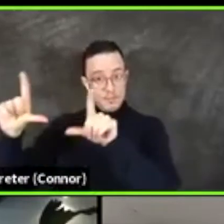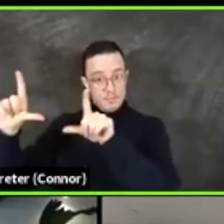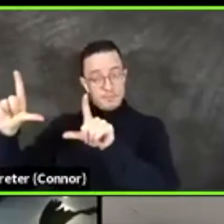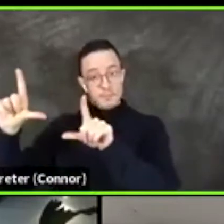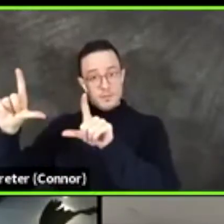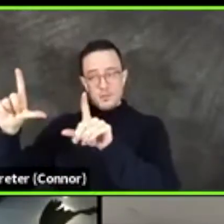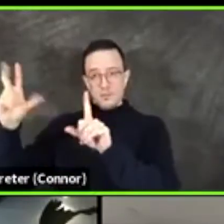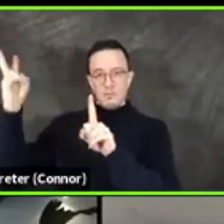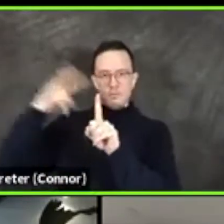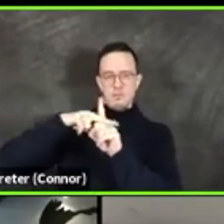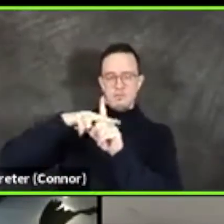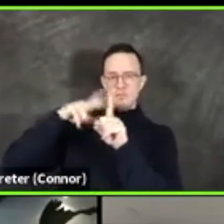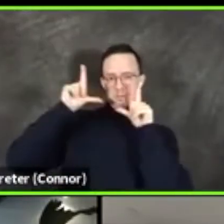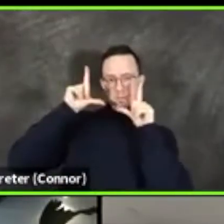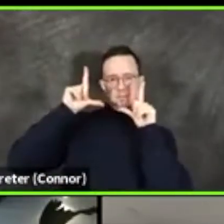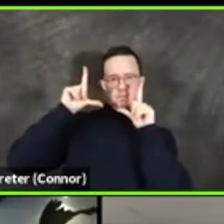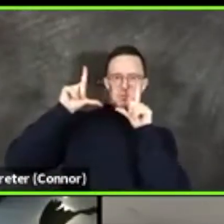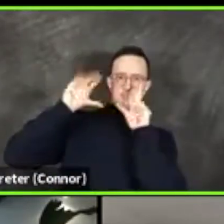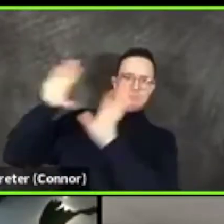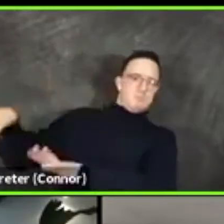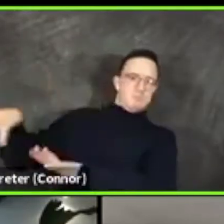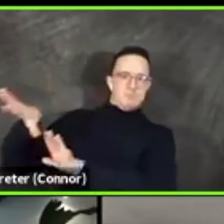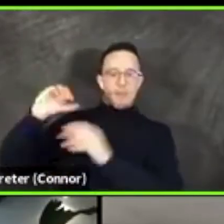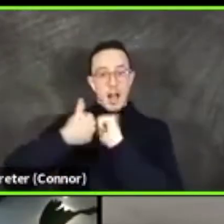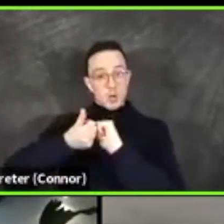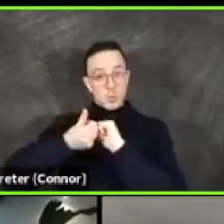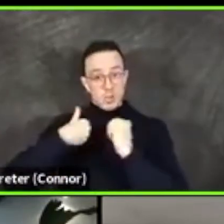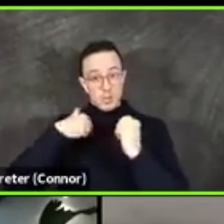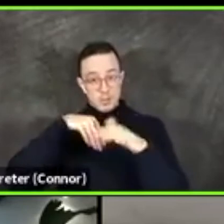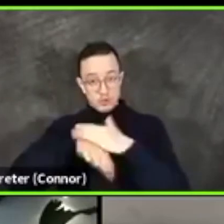YOU KNOW, IT'S BRAVE AND IT'S HARD, BUT IF WE CAN DO THAT, WITH